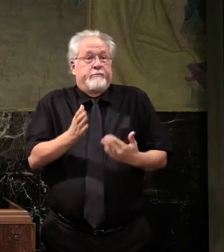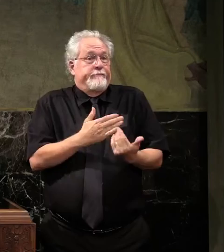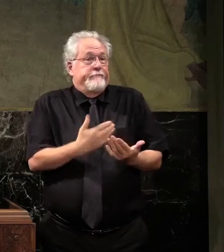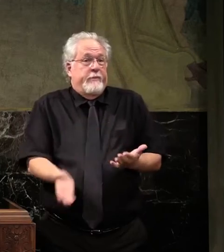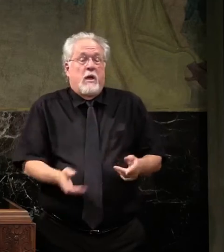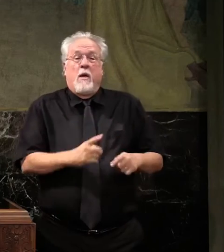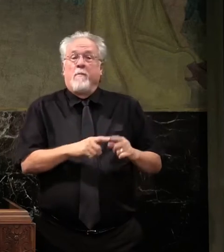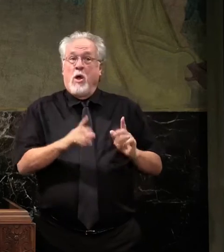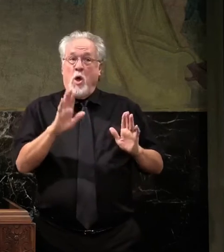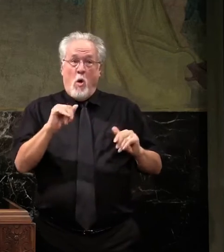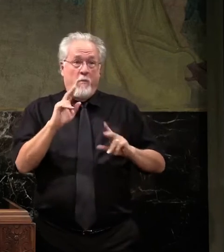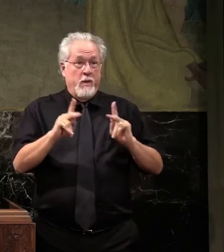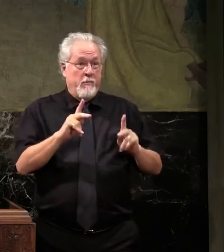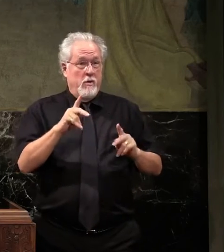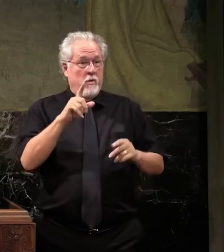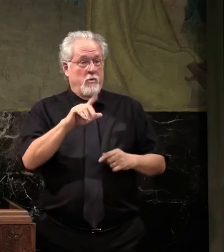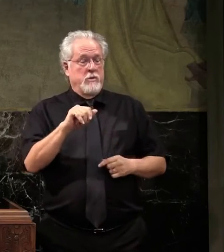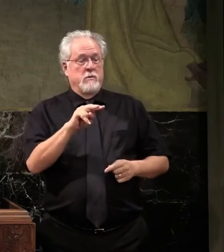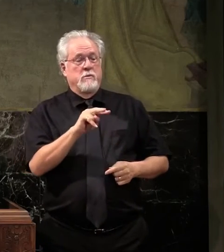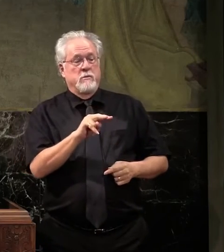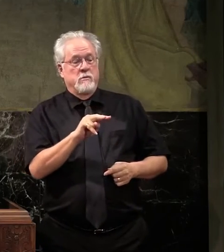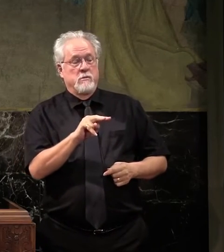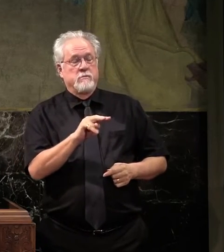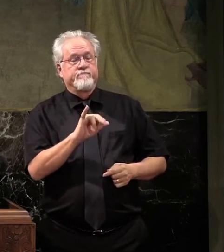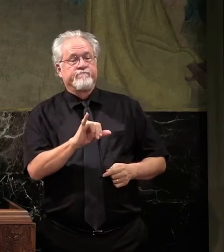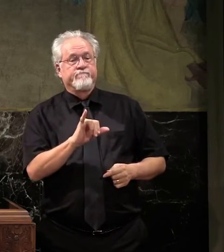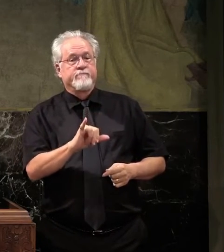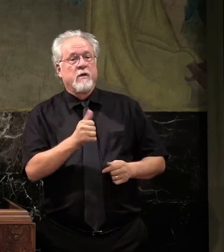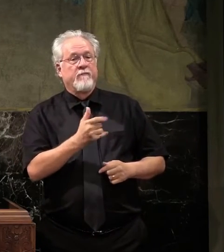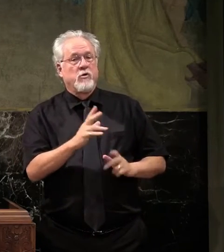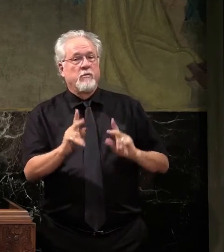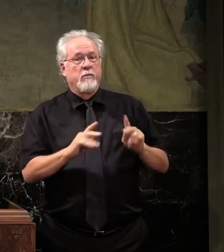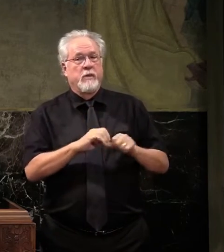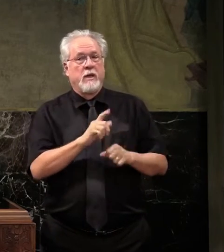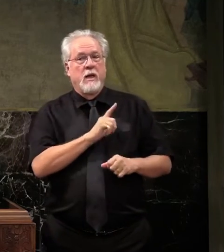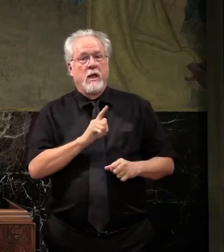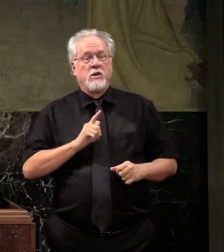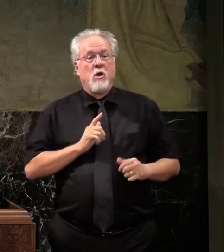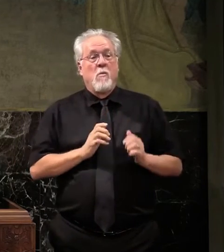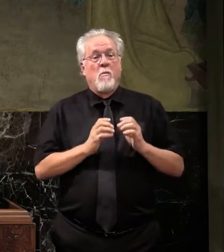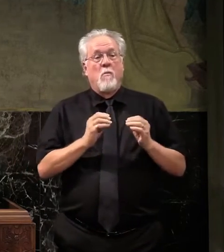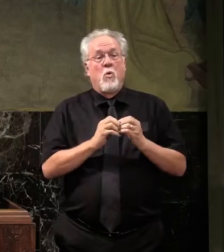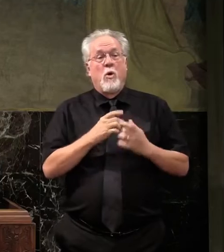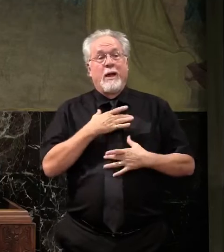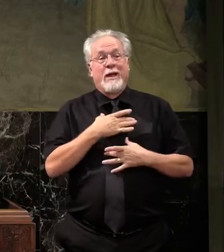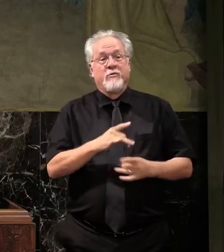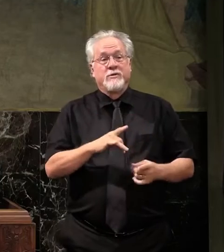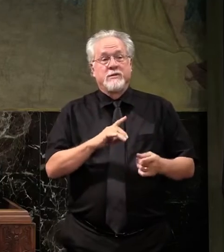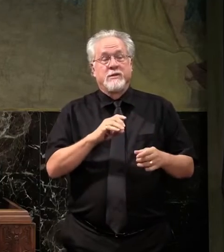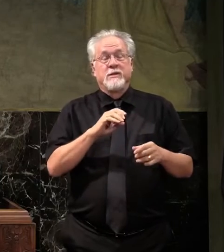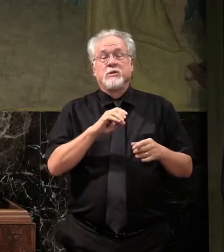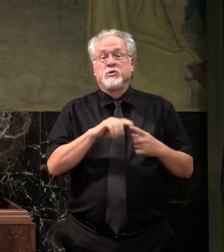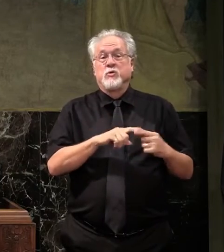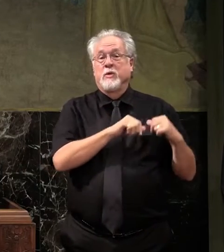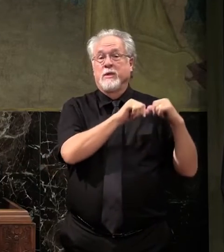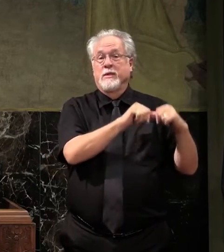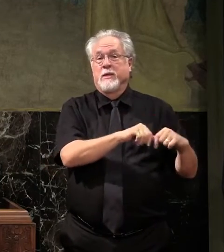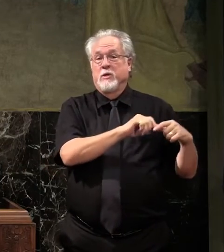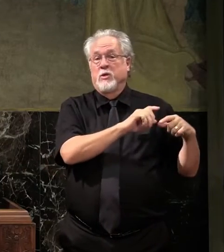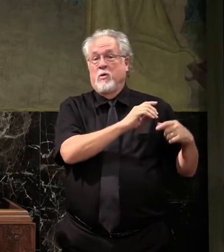people of Louisiana recognize that there are a few folks in the legislature more interested in continuing the policies of the past administration and playing